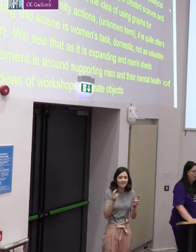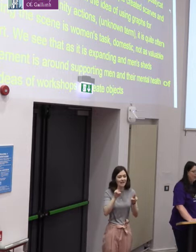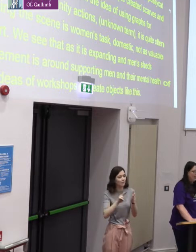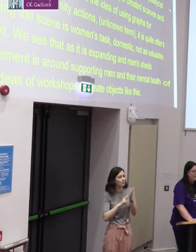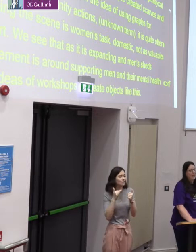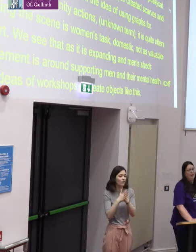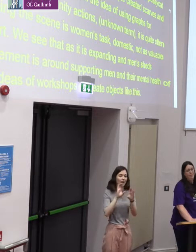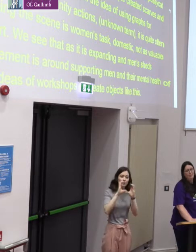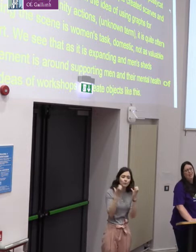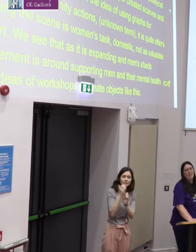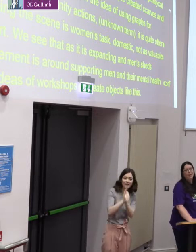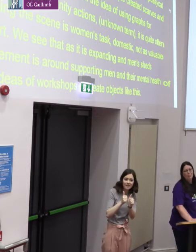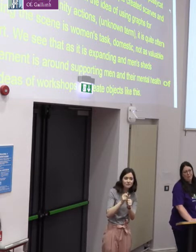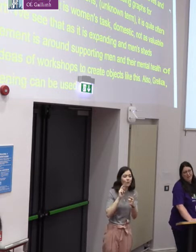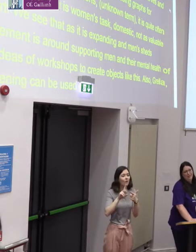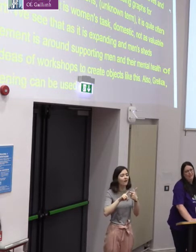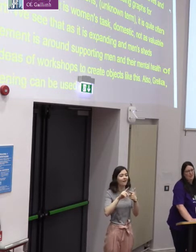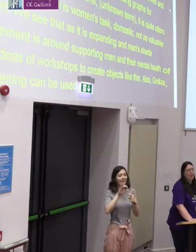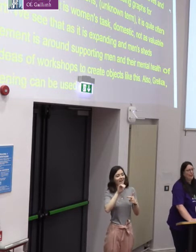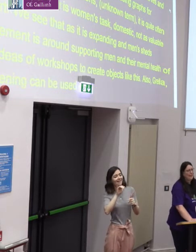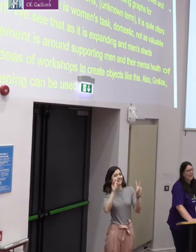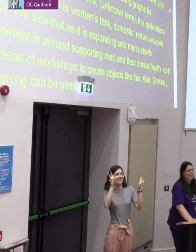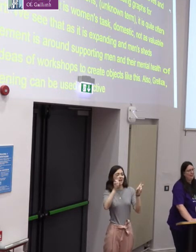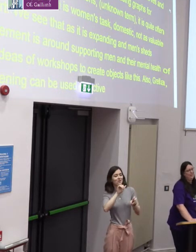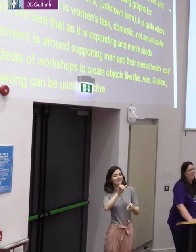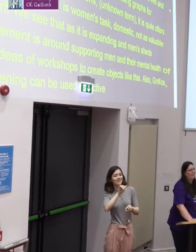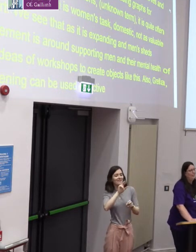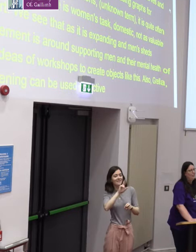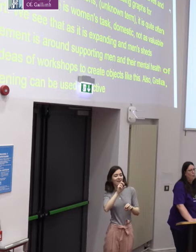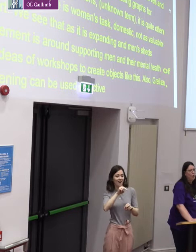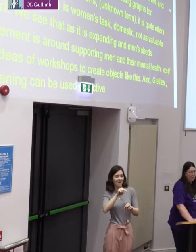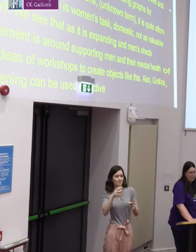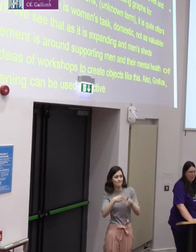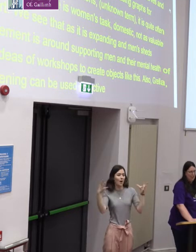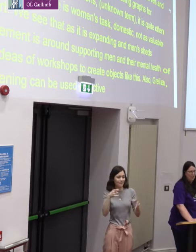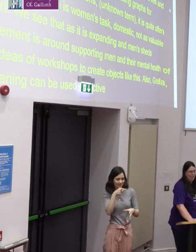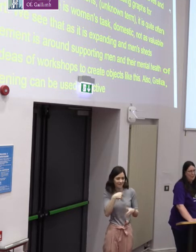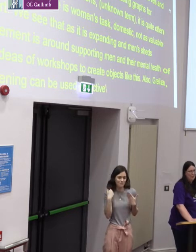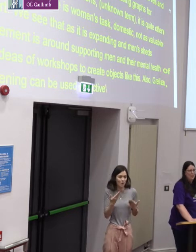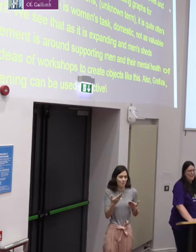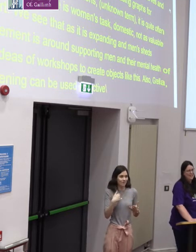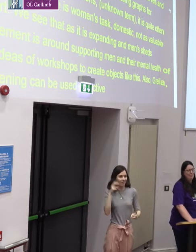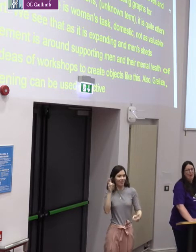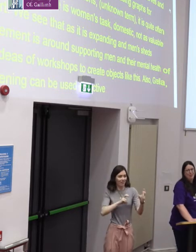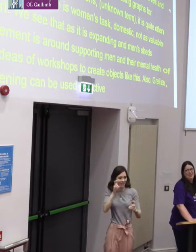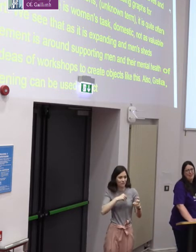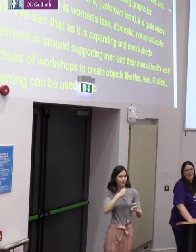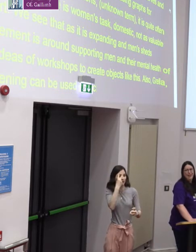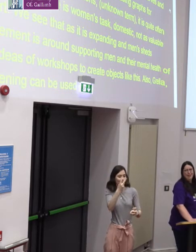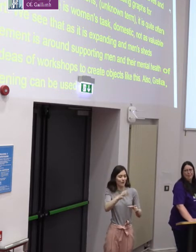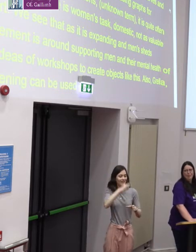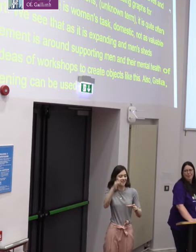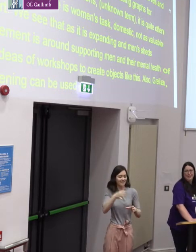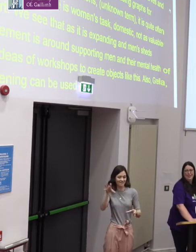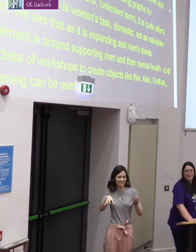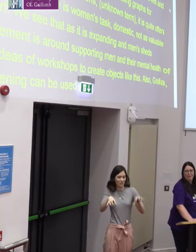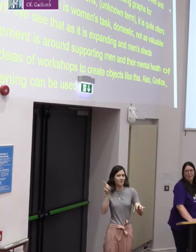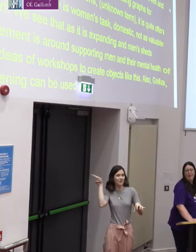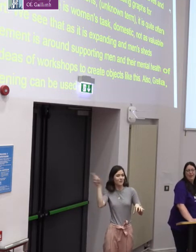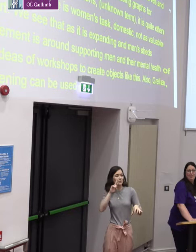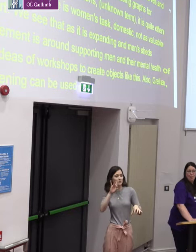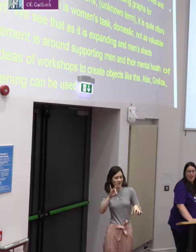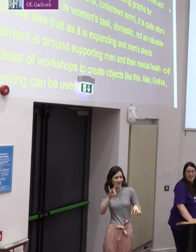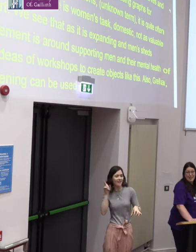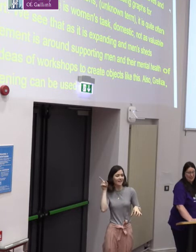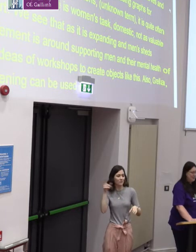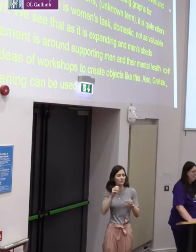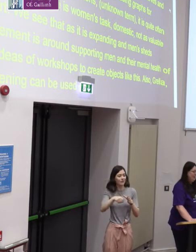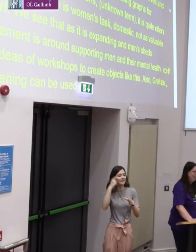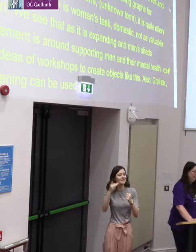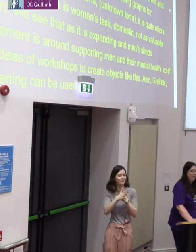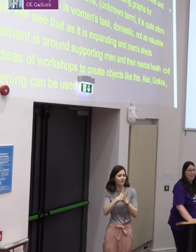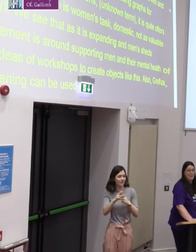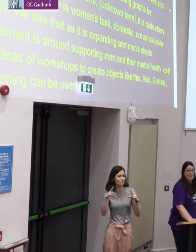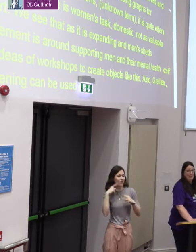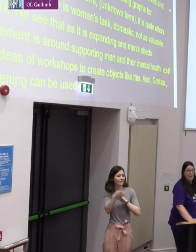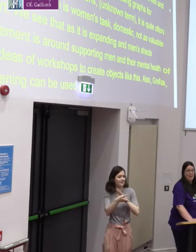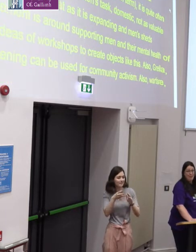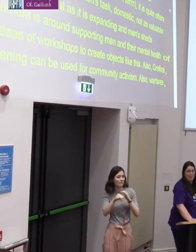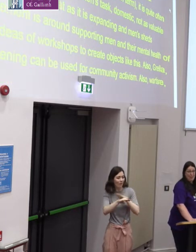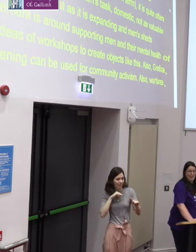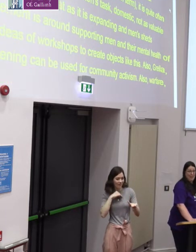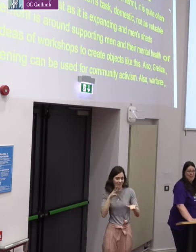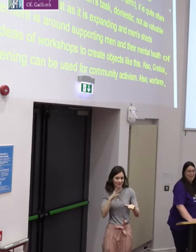Also, warfare, so (unknown term) when it set up for pride.